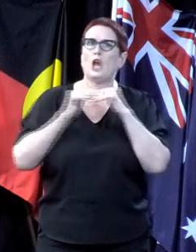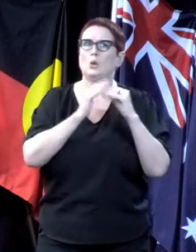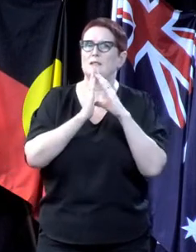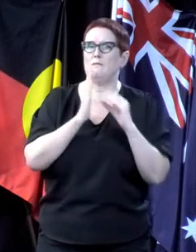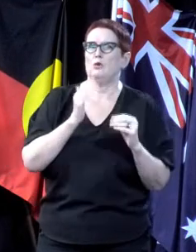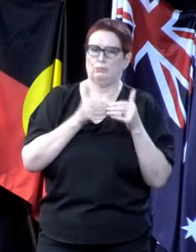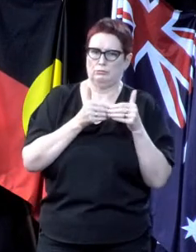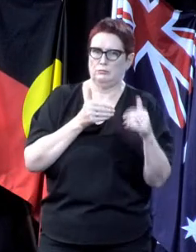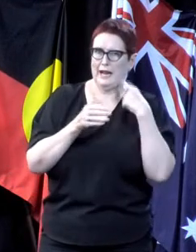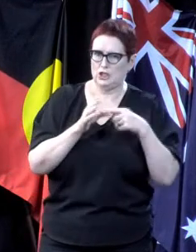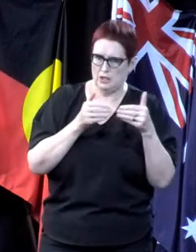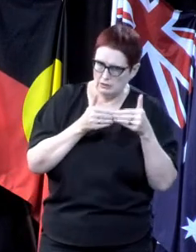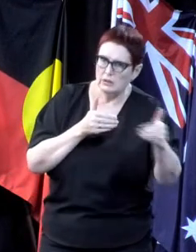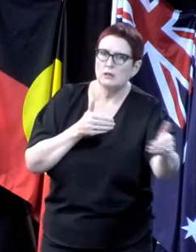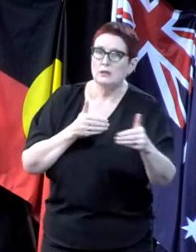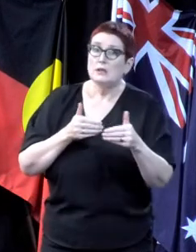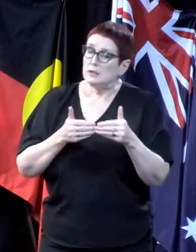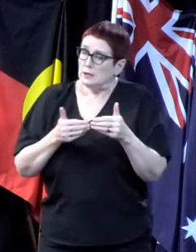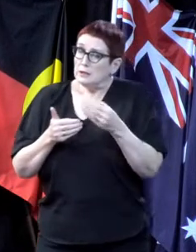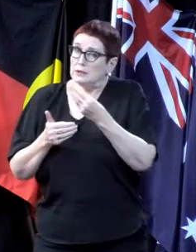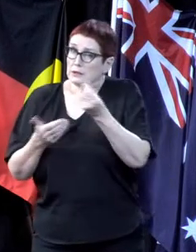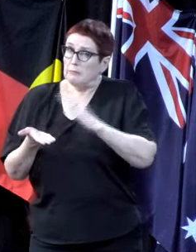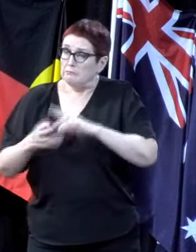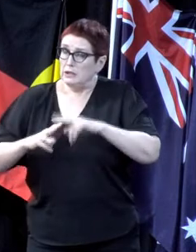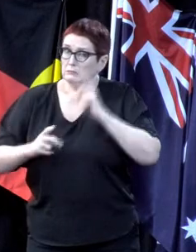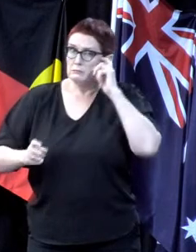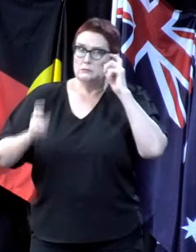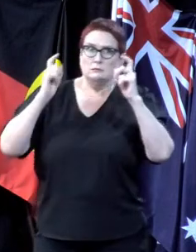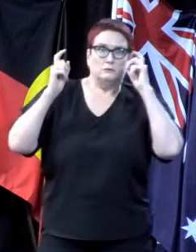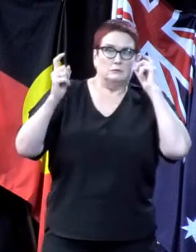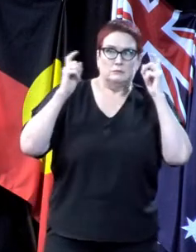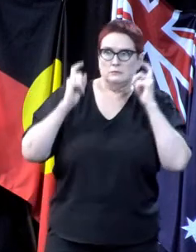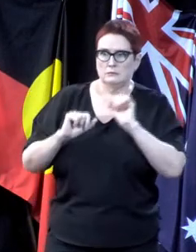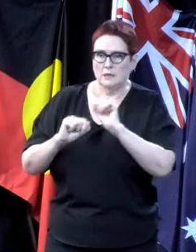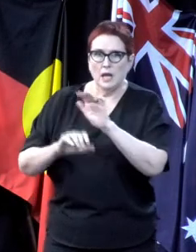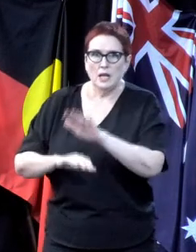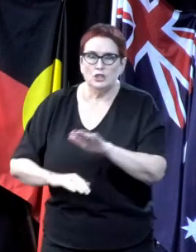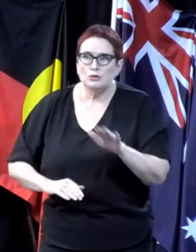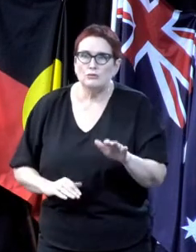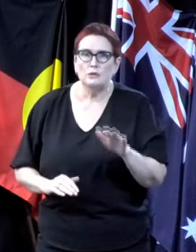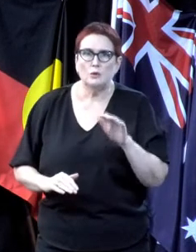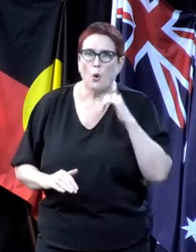They were very concerned, some parents. Some of their children had never been - had always been in a unit.